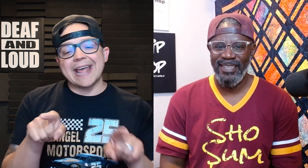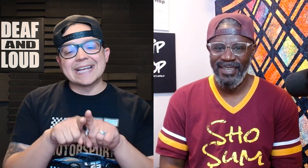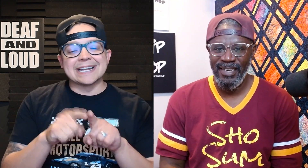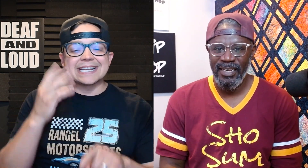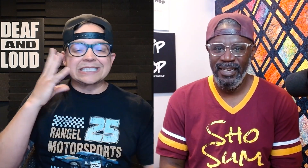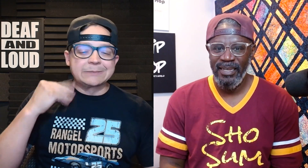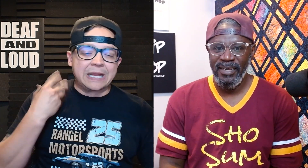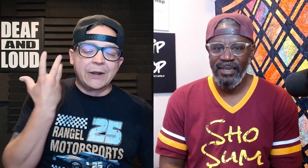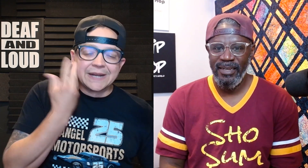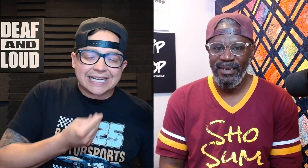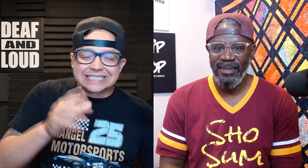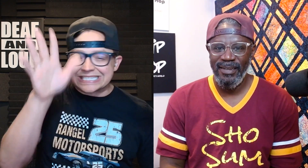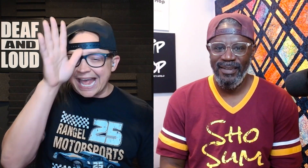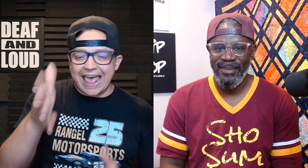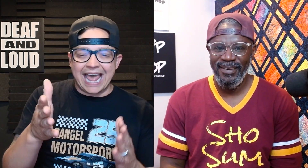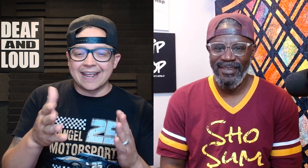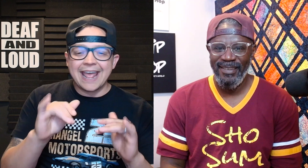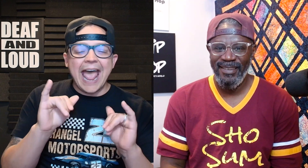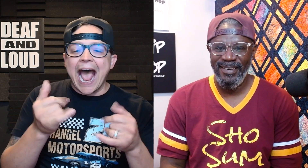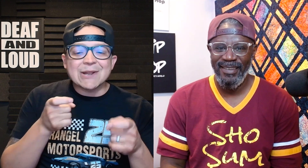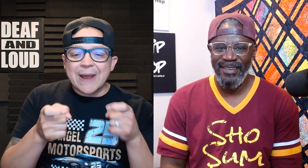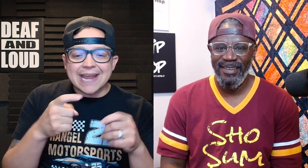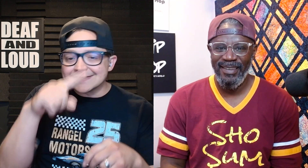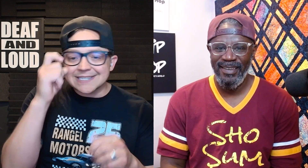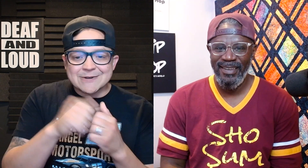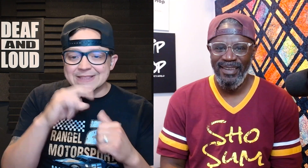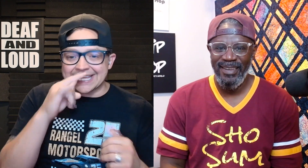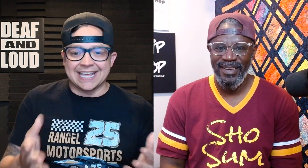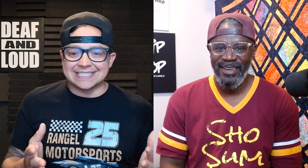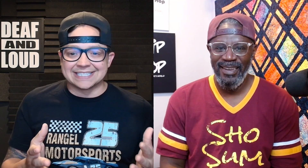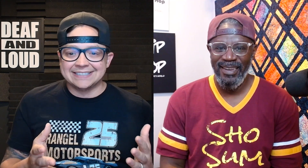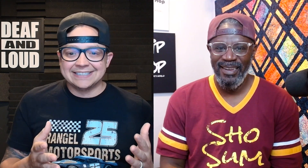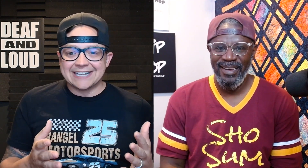As an experienced dad, how do you handle summer with the kids?